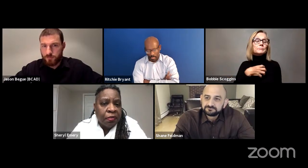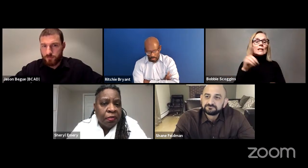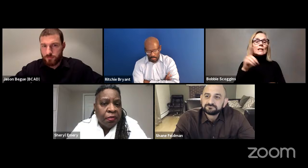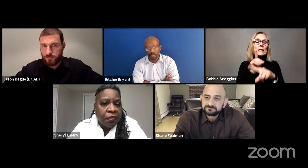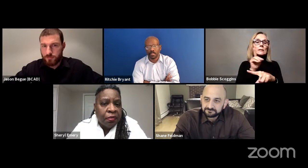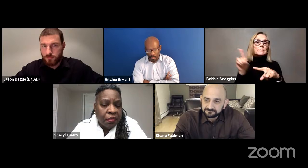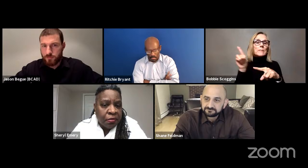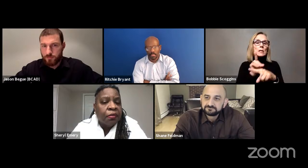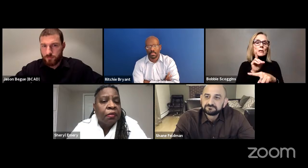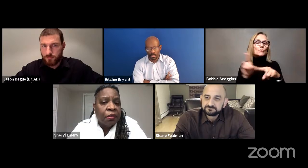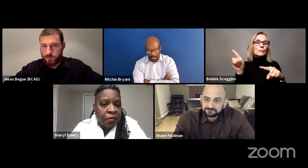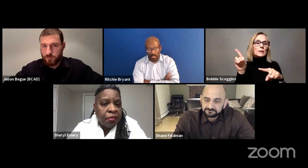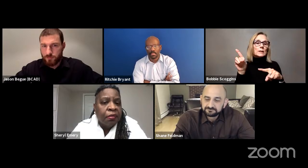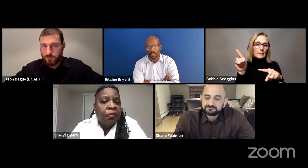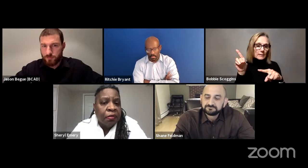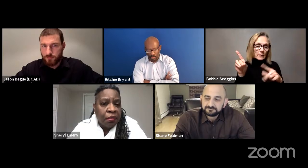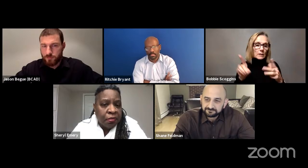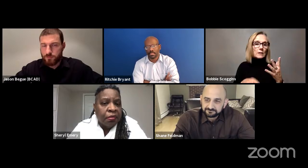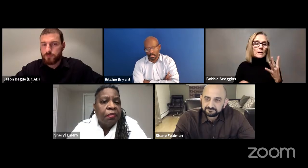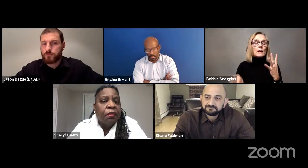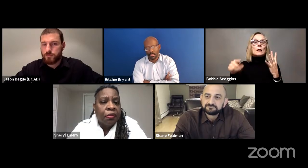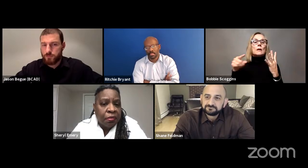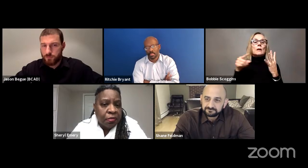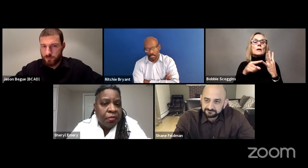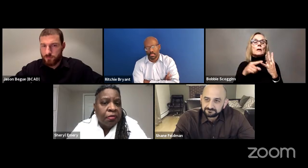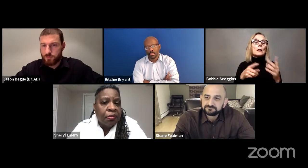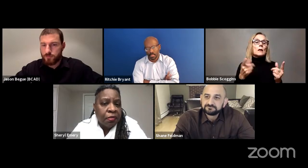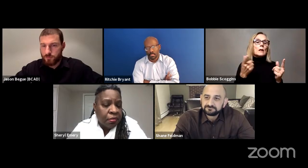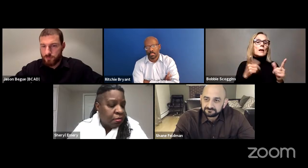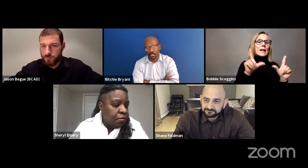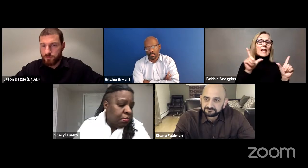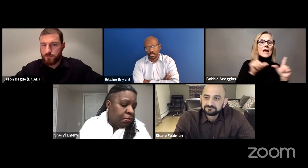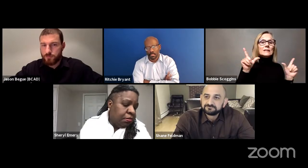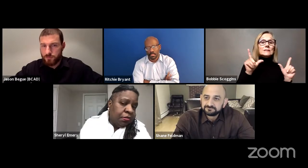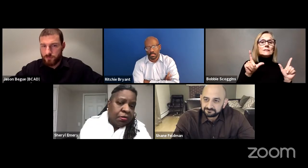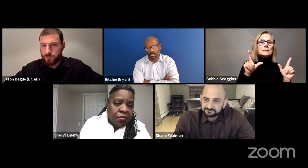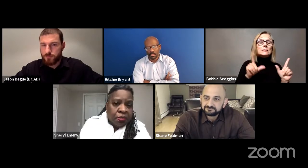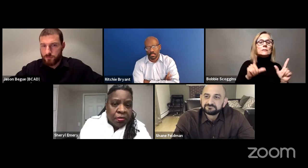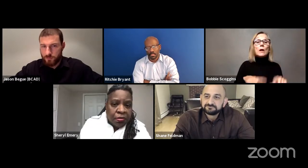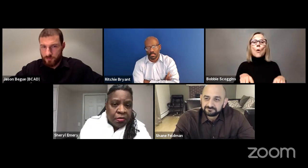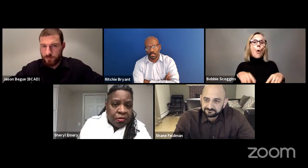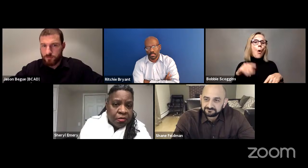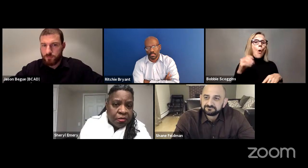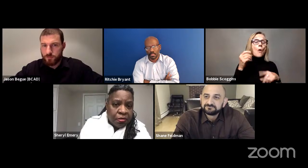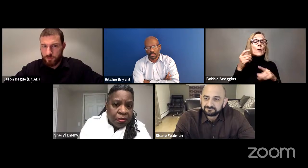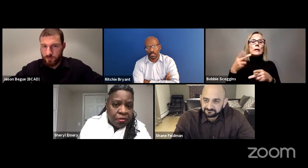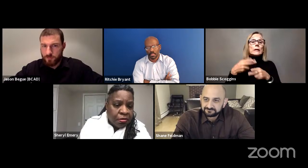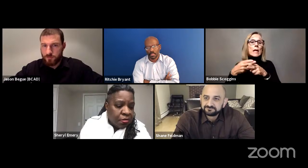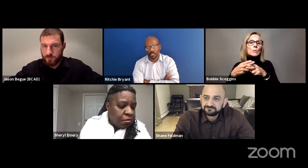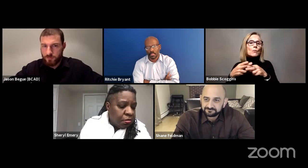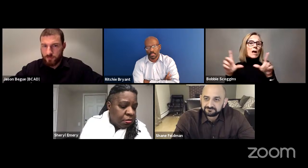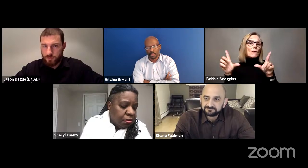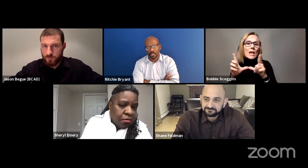included. Disciplinary action, way to file grievances. A fourth would be the licensure